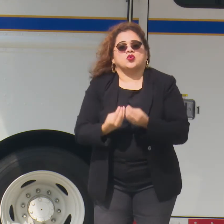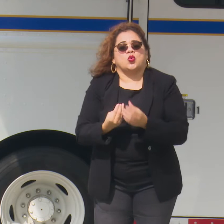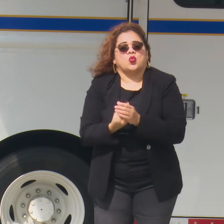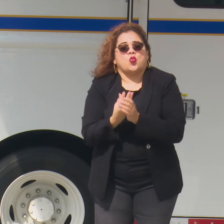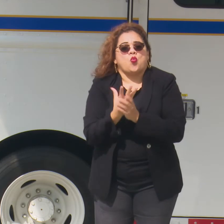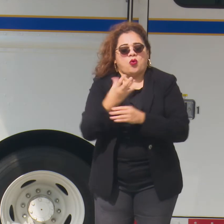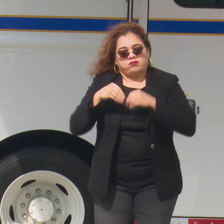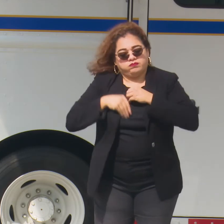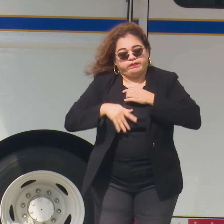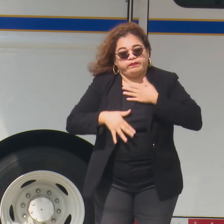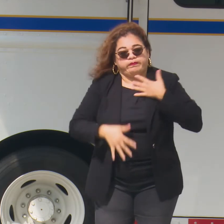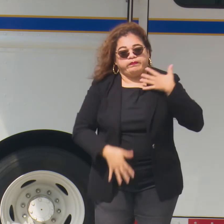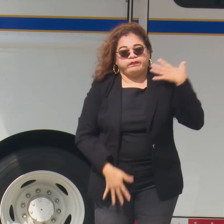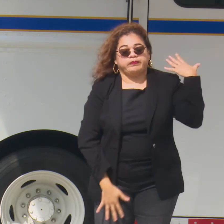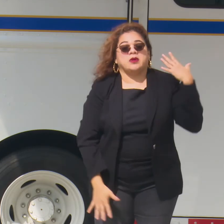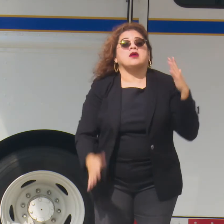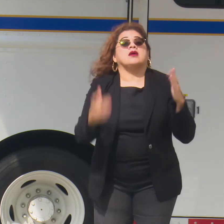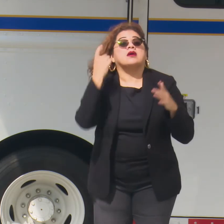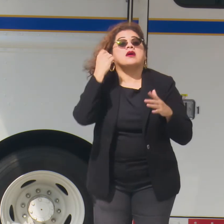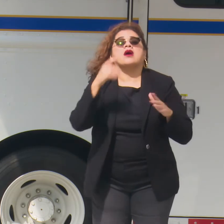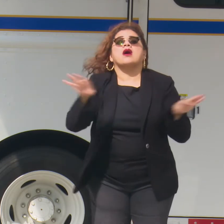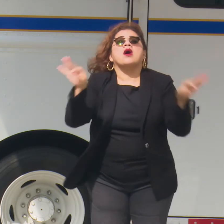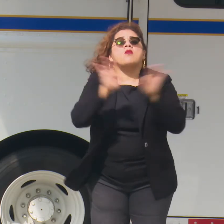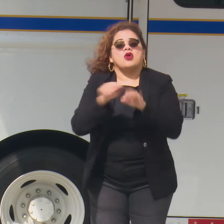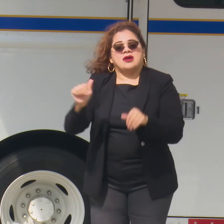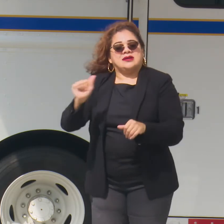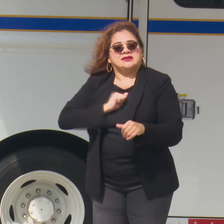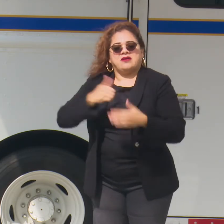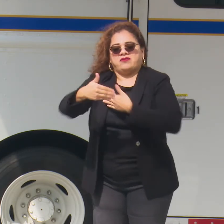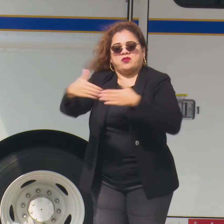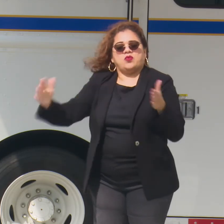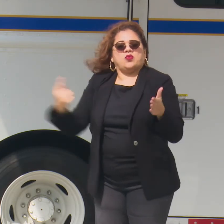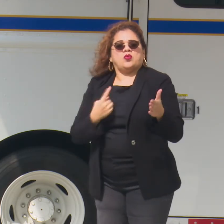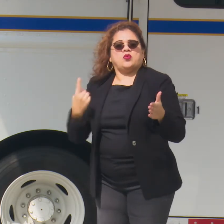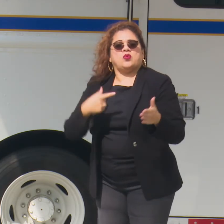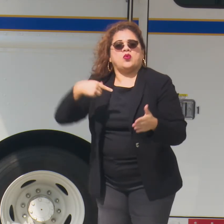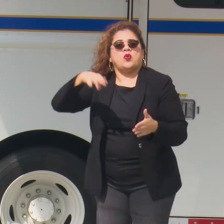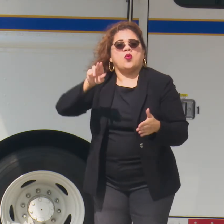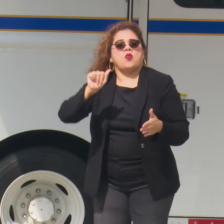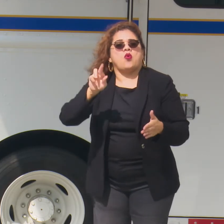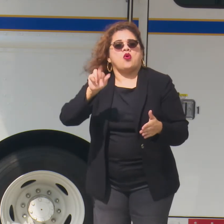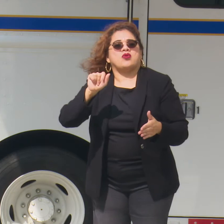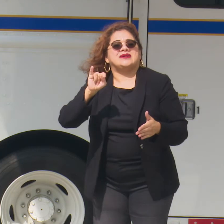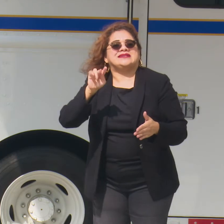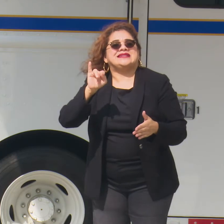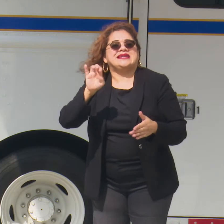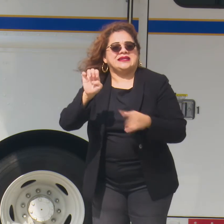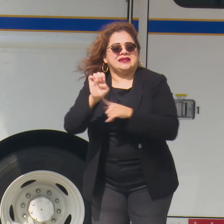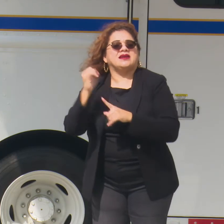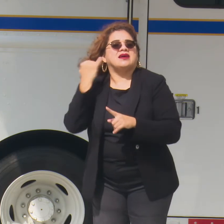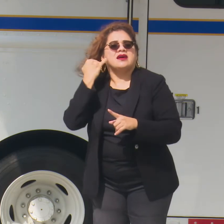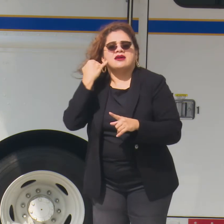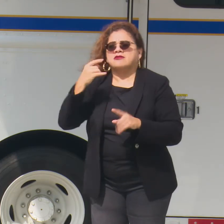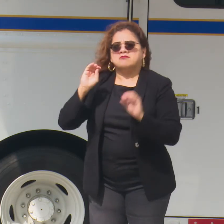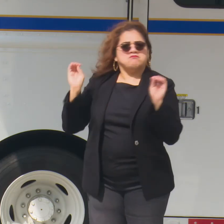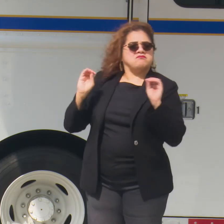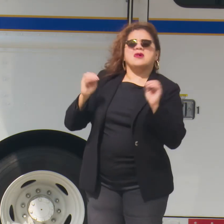that you have been around somebody. You also, it's important for everyone to learn about the ways to stay safe from COVID